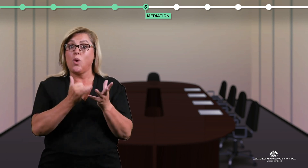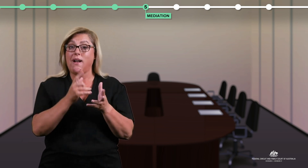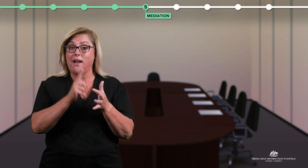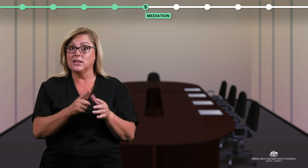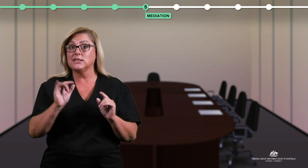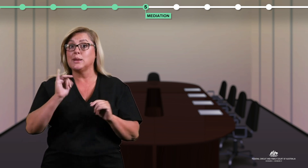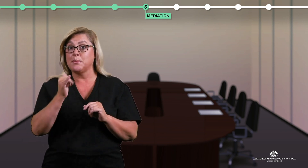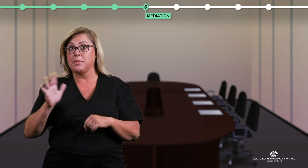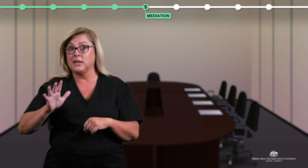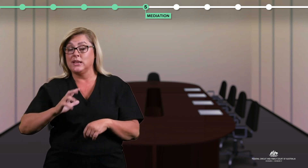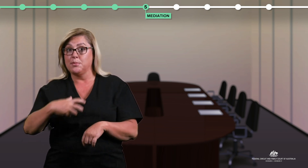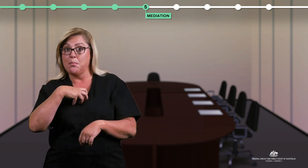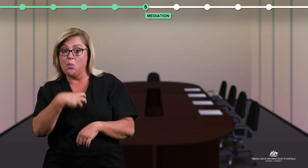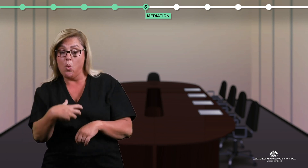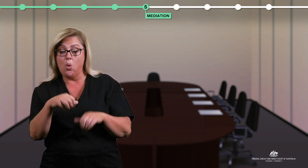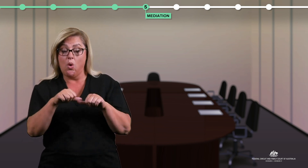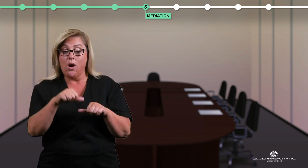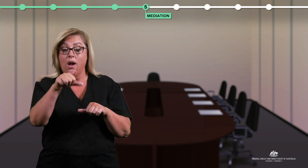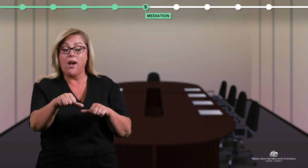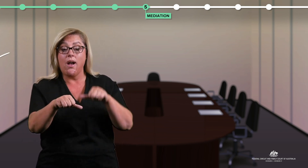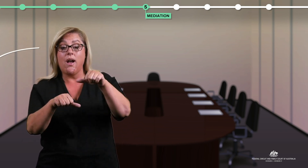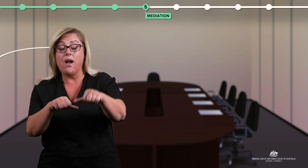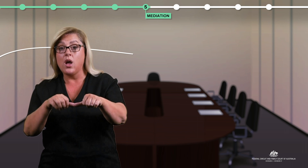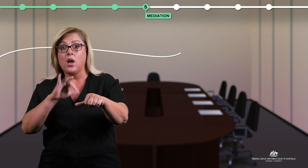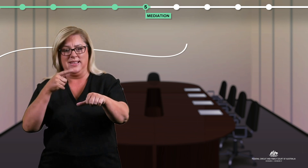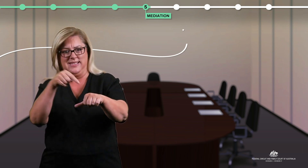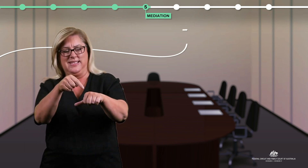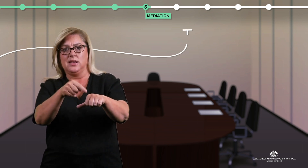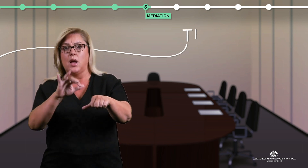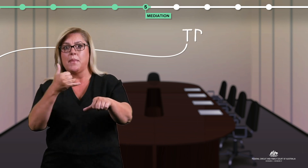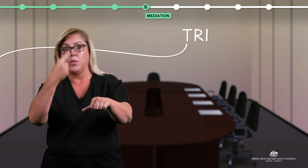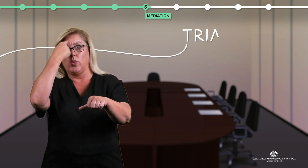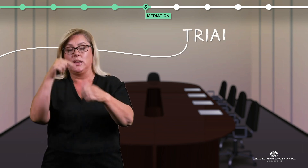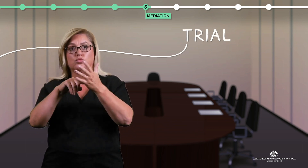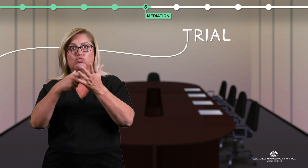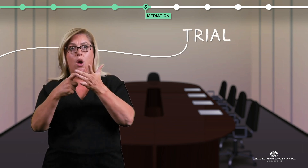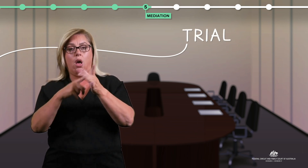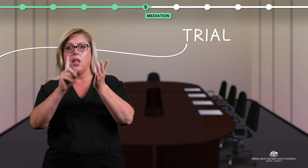While you might think you’re about to go to Trial before a Judge your case may require further steps.